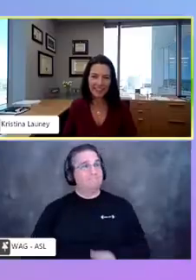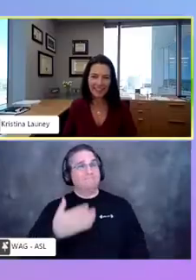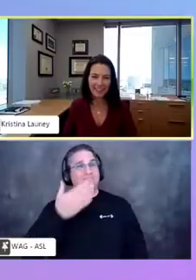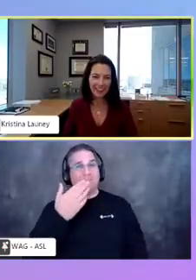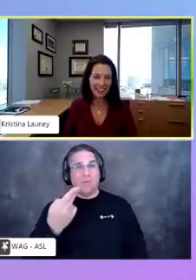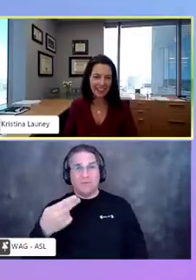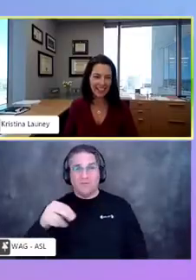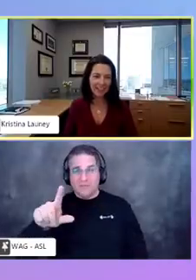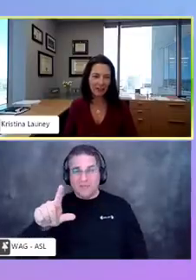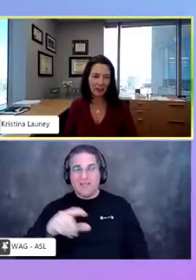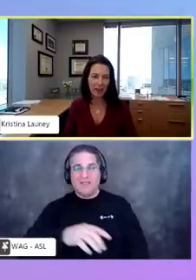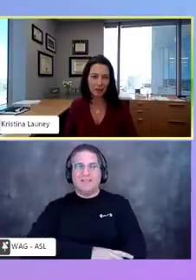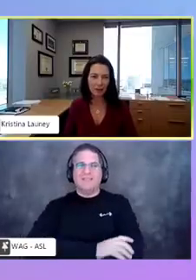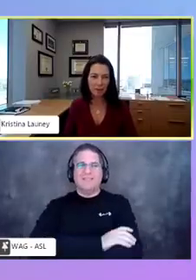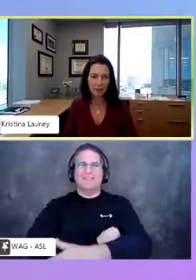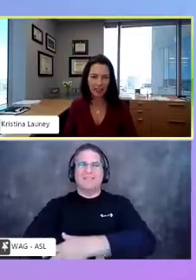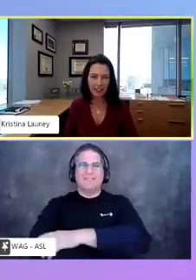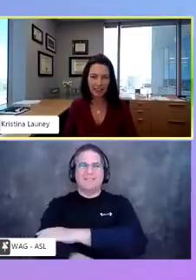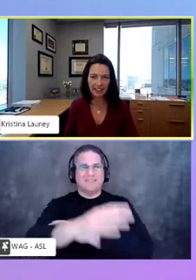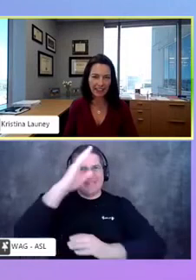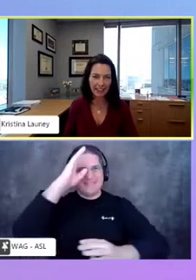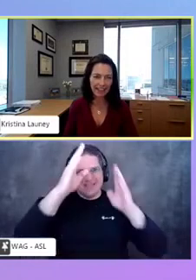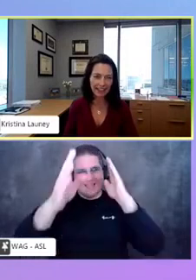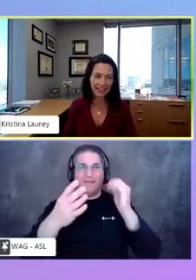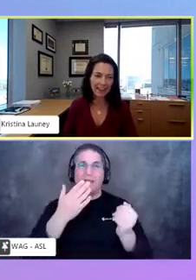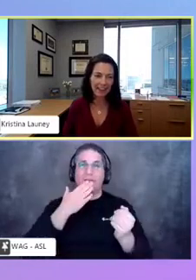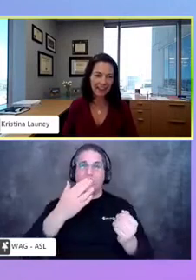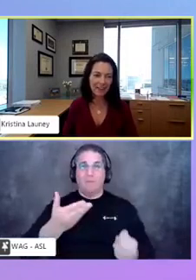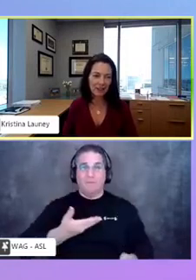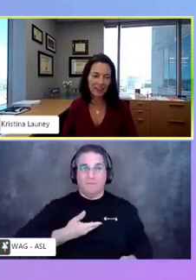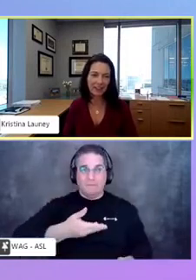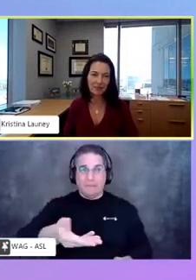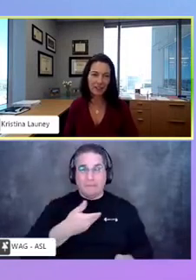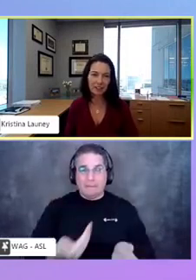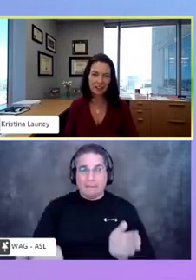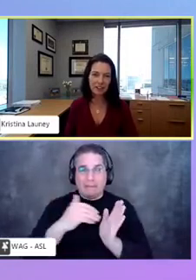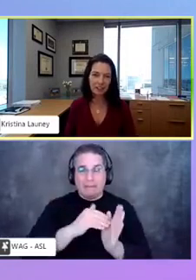let me turn over to Christina. [KRISTINA]